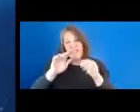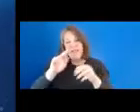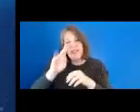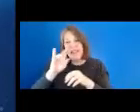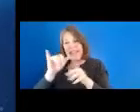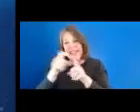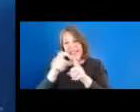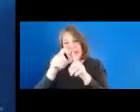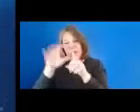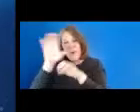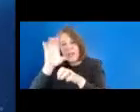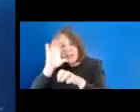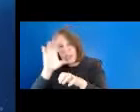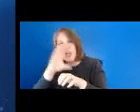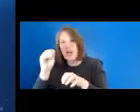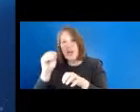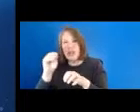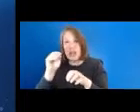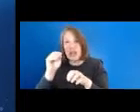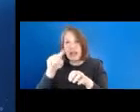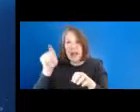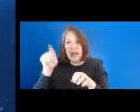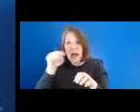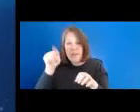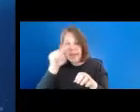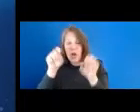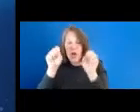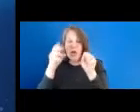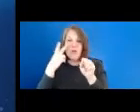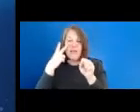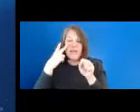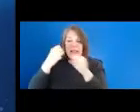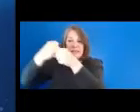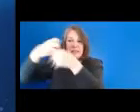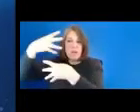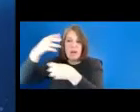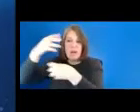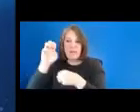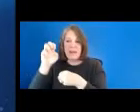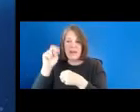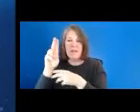and up here, in fact, you can see that there are drop-down menus that will help you zero